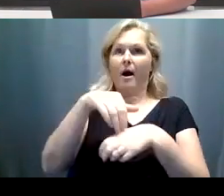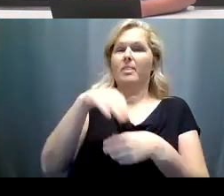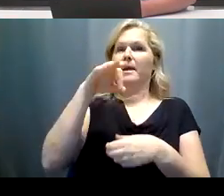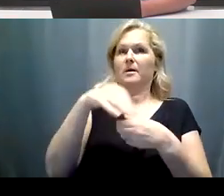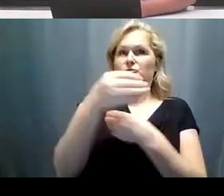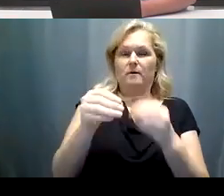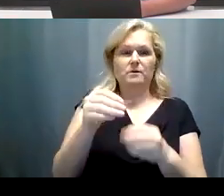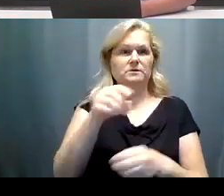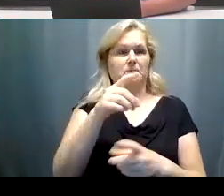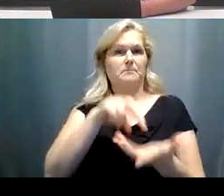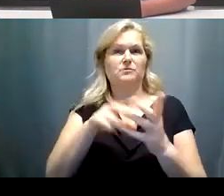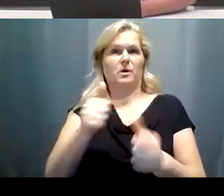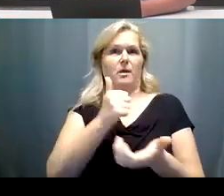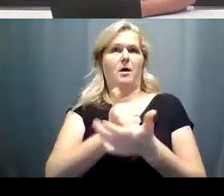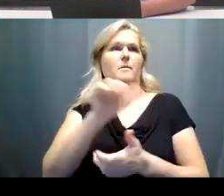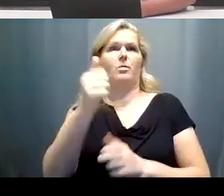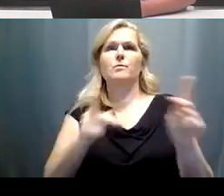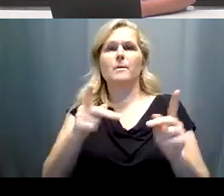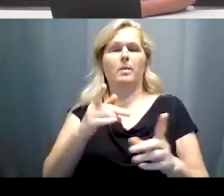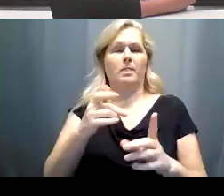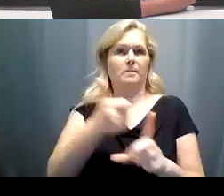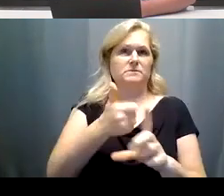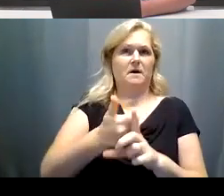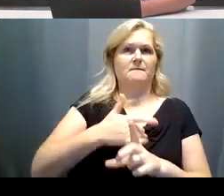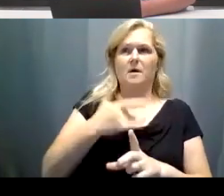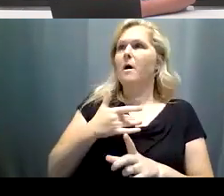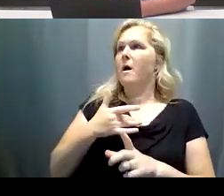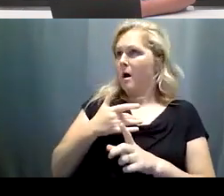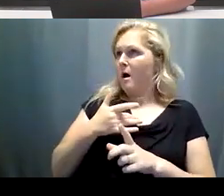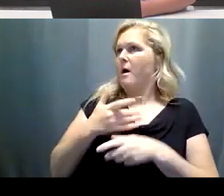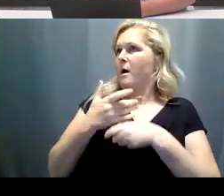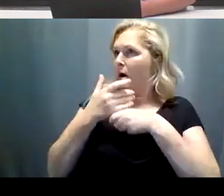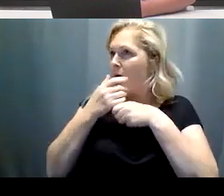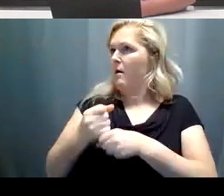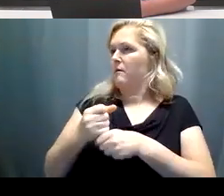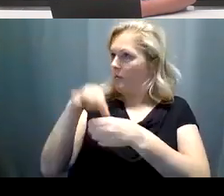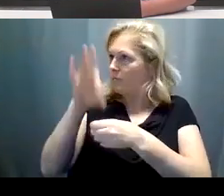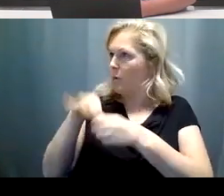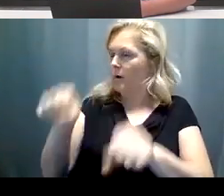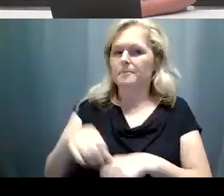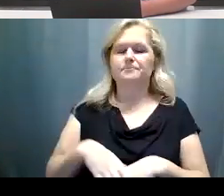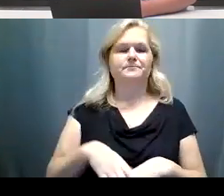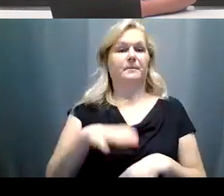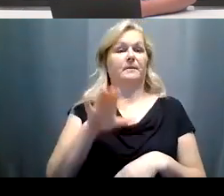feel comfortable and confident when they vote An opportunity to meet new people